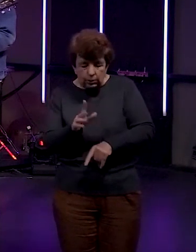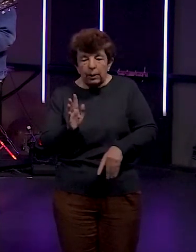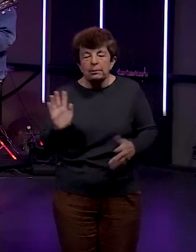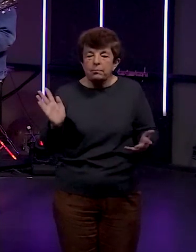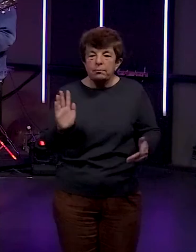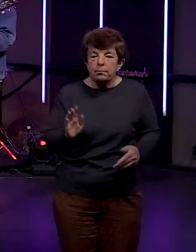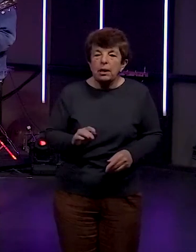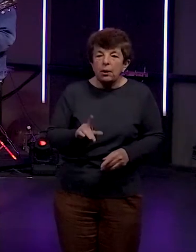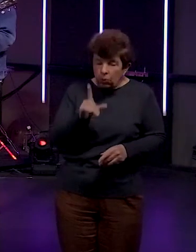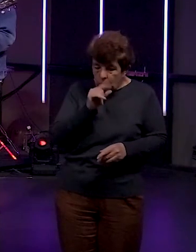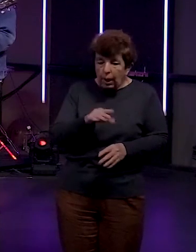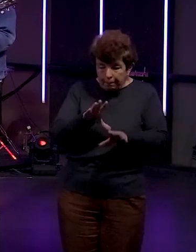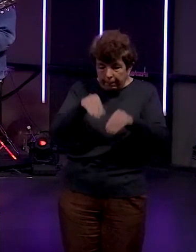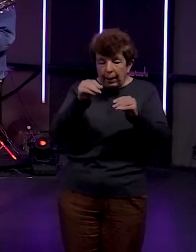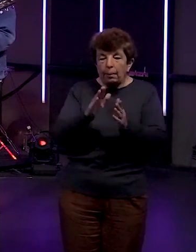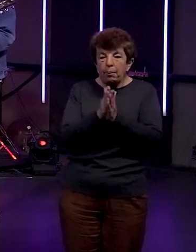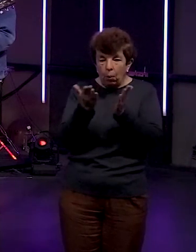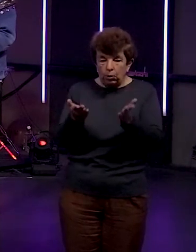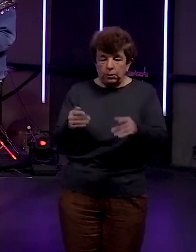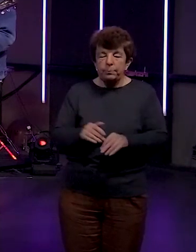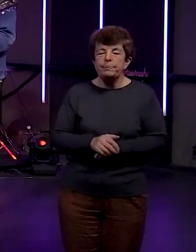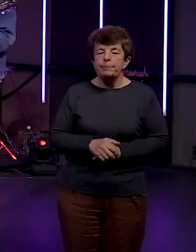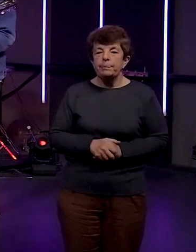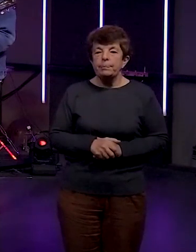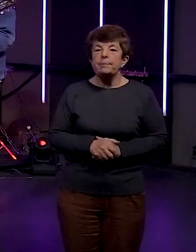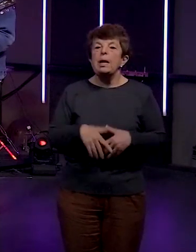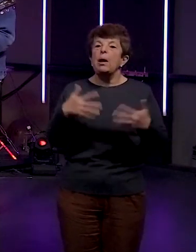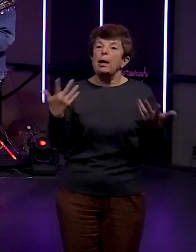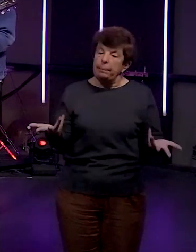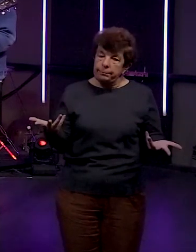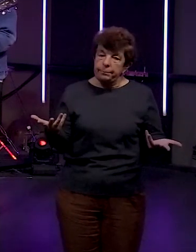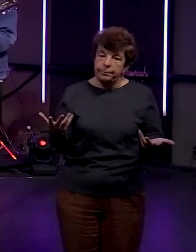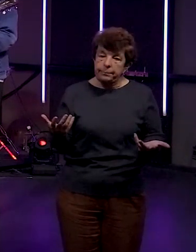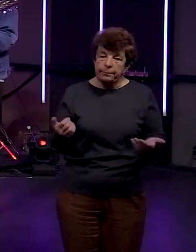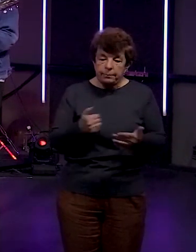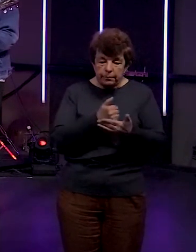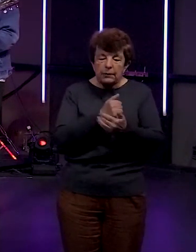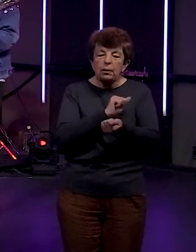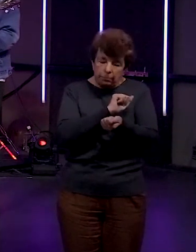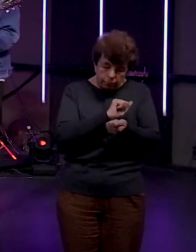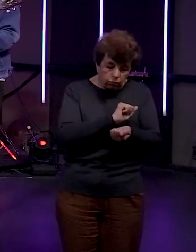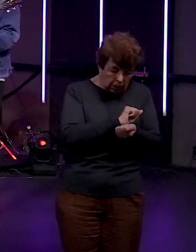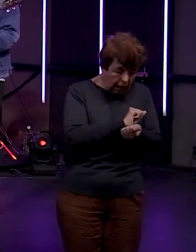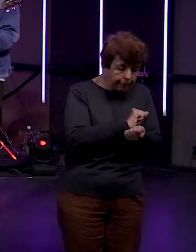to get those booklets. We have a habit of worshiping God in the giving of our